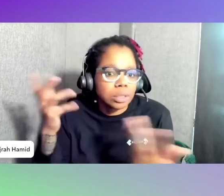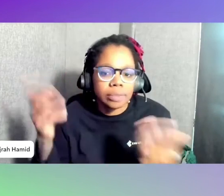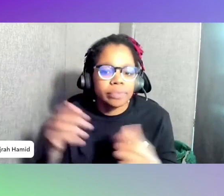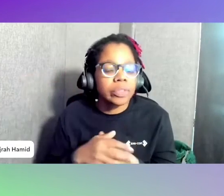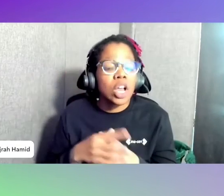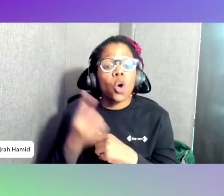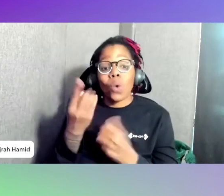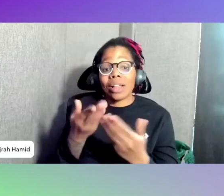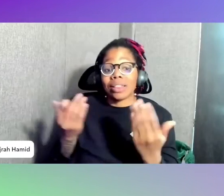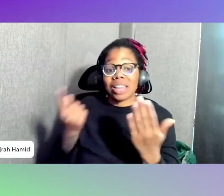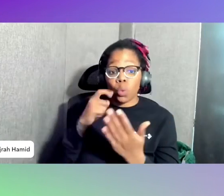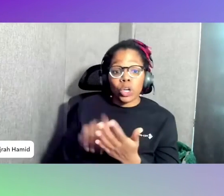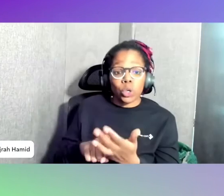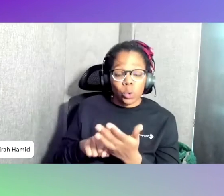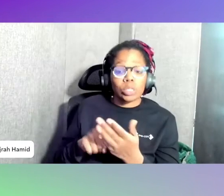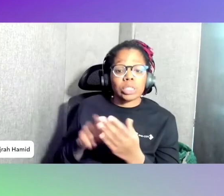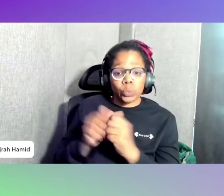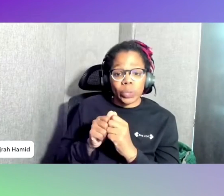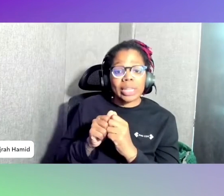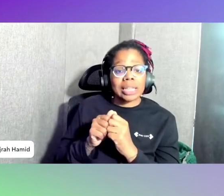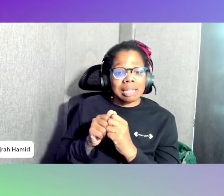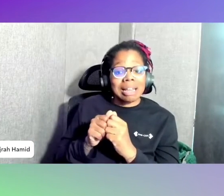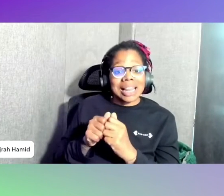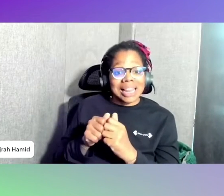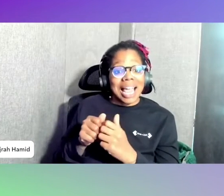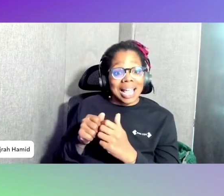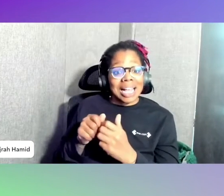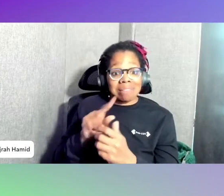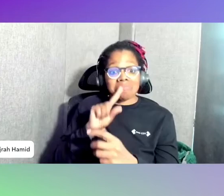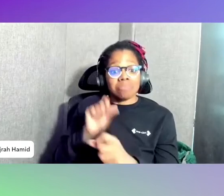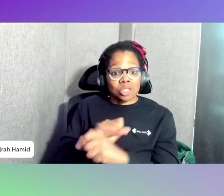diagrams or actual drawings and just